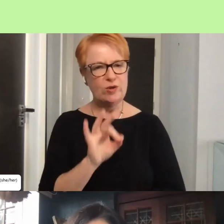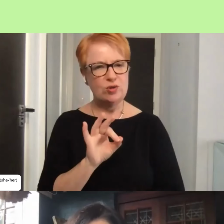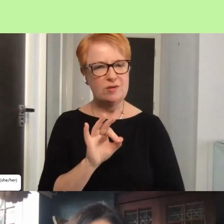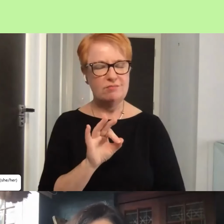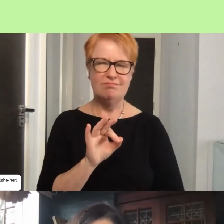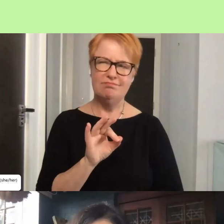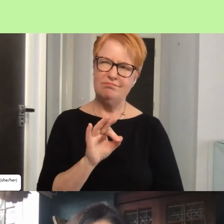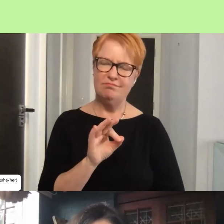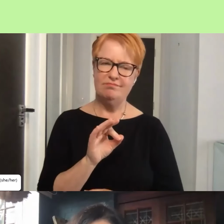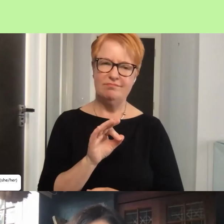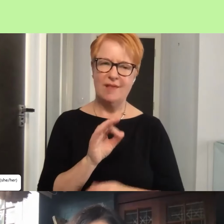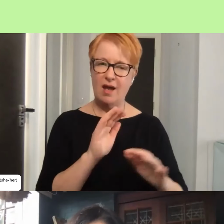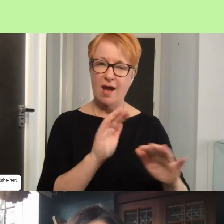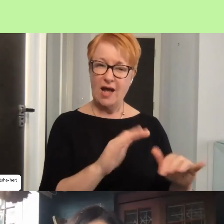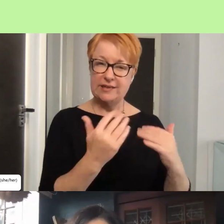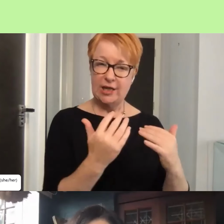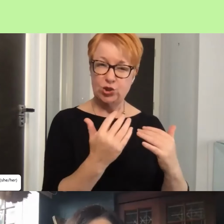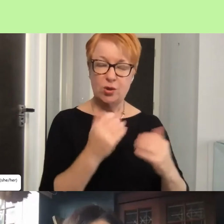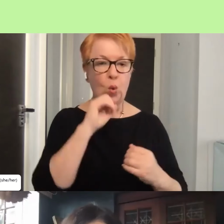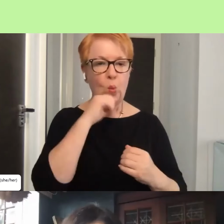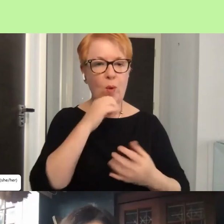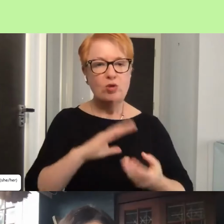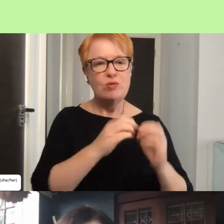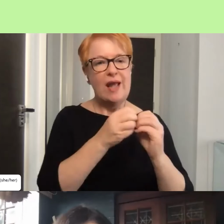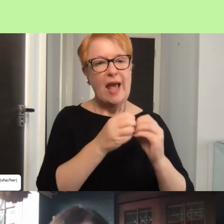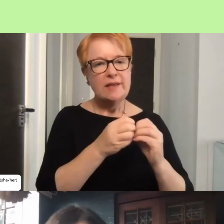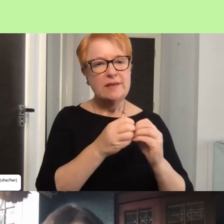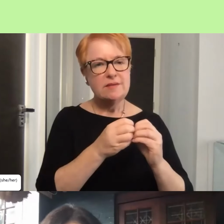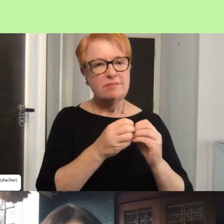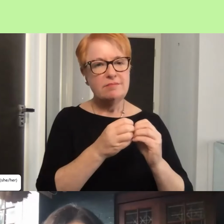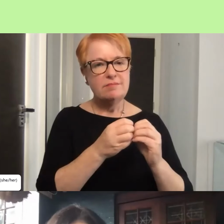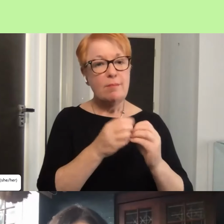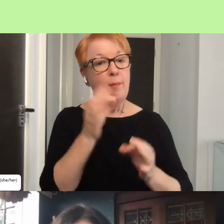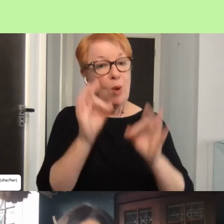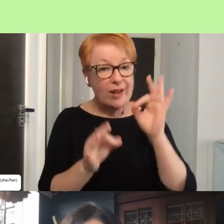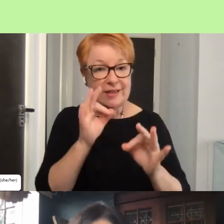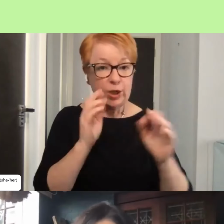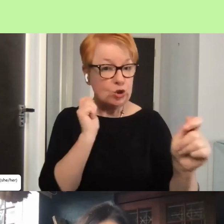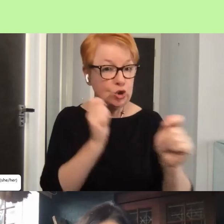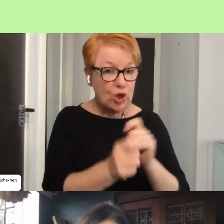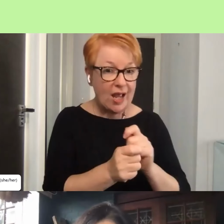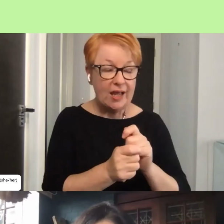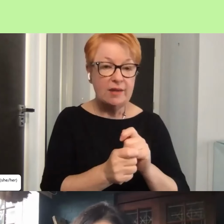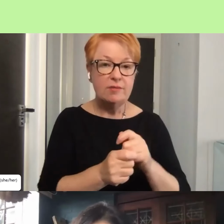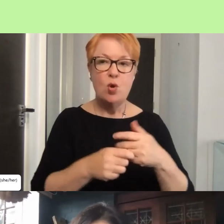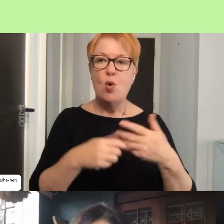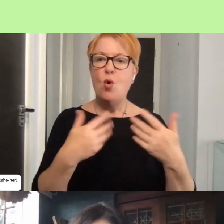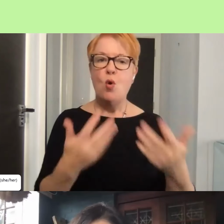meaningful political change, or change bureaucratically, like in visa regimes, for instance?